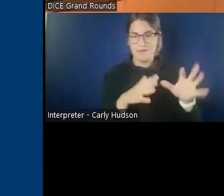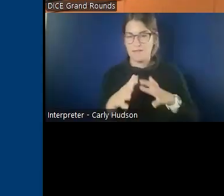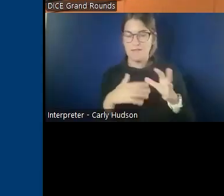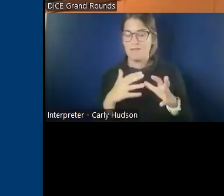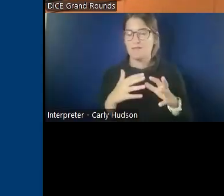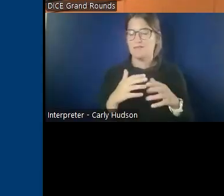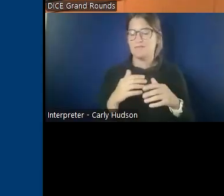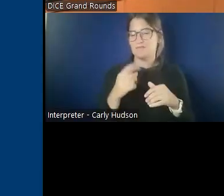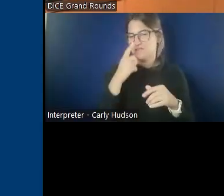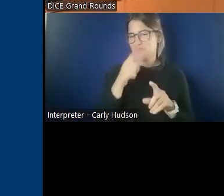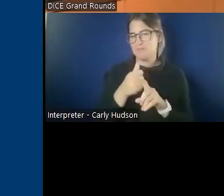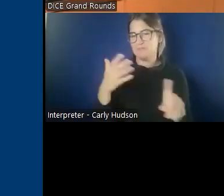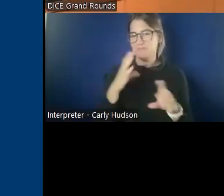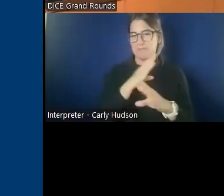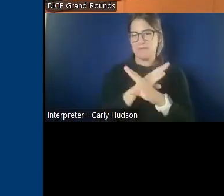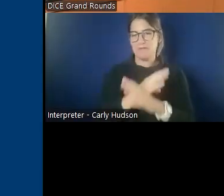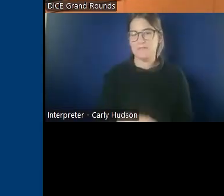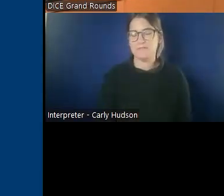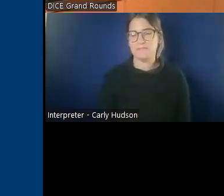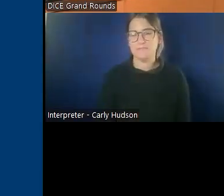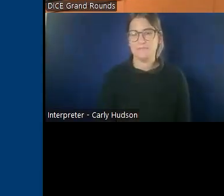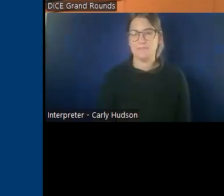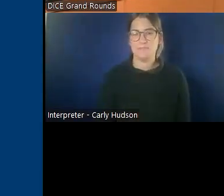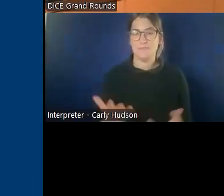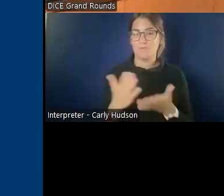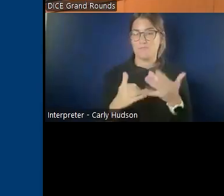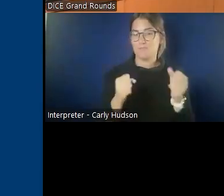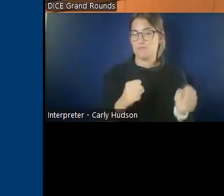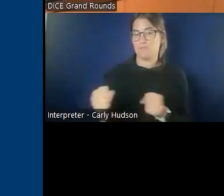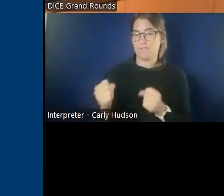a little bit about that process and what were some strategies you use to navigate